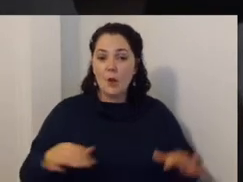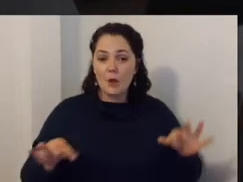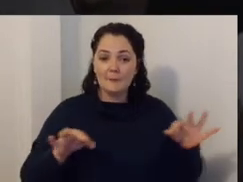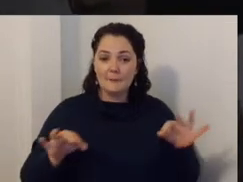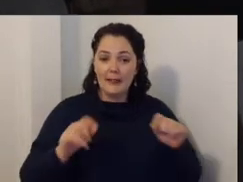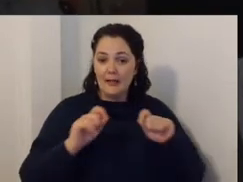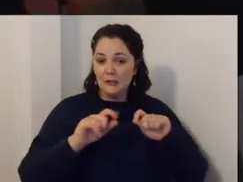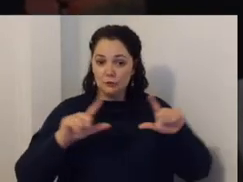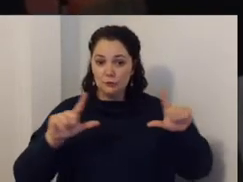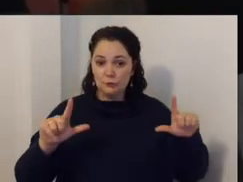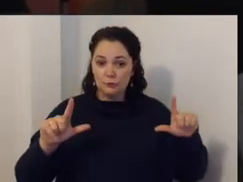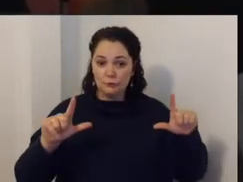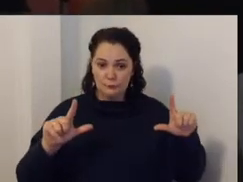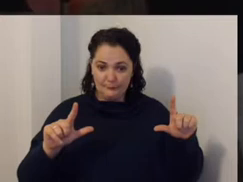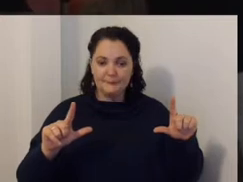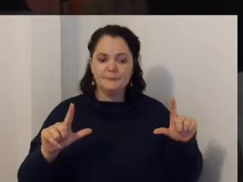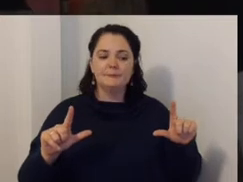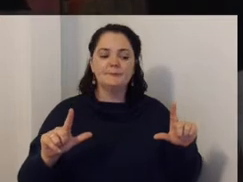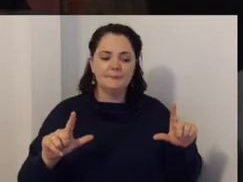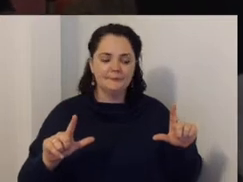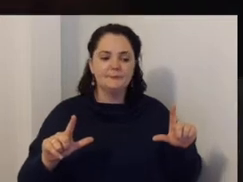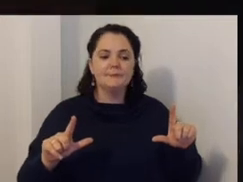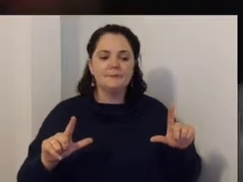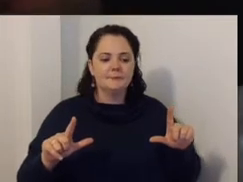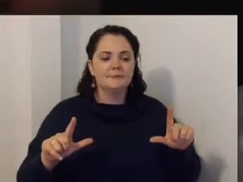to do a little bit of cropping but I want you to really be able to see